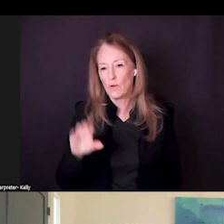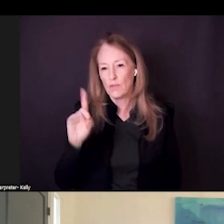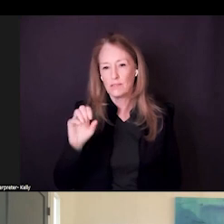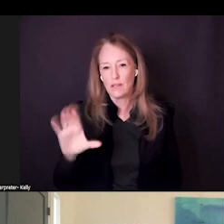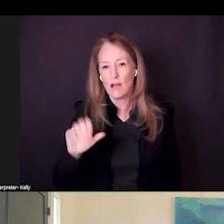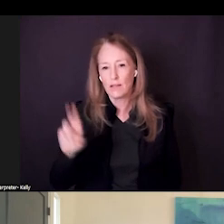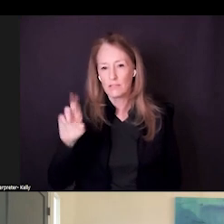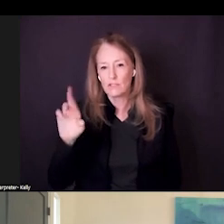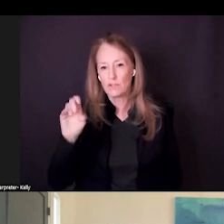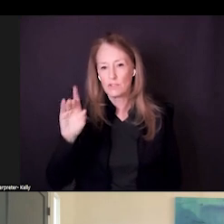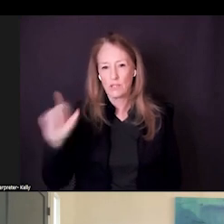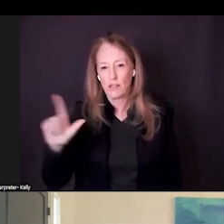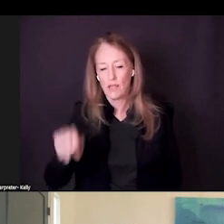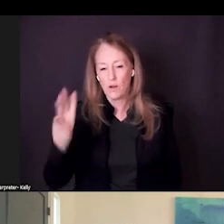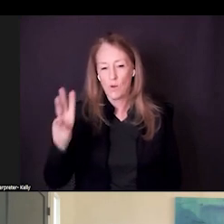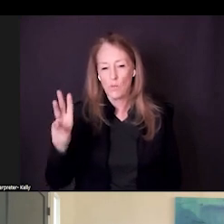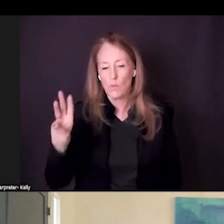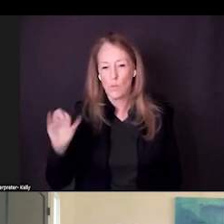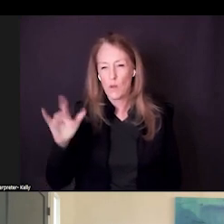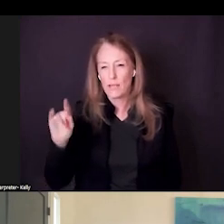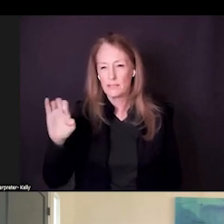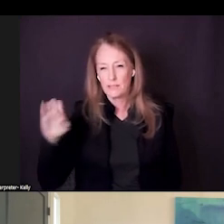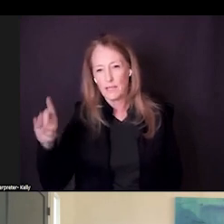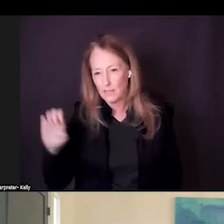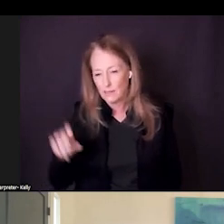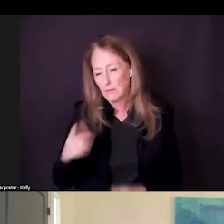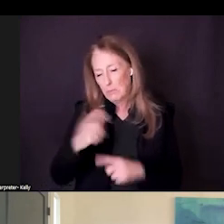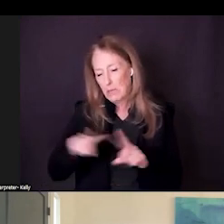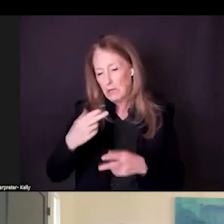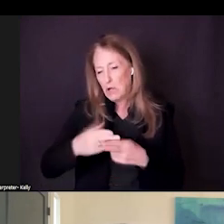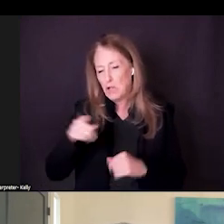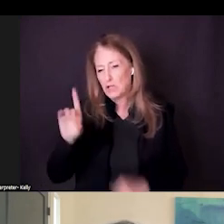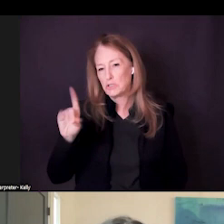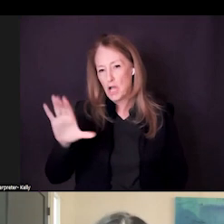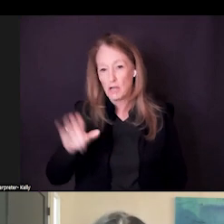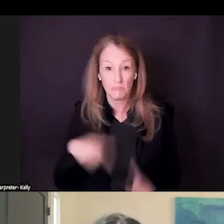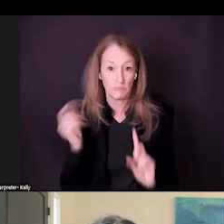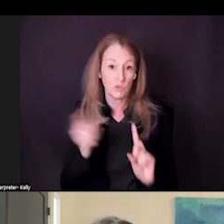HER DOCK. THAT IS ONE OF THE MAIN INSPIRATIONS FOR PROJECT TO